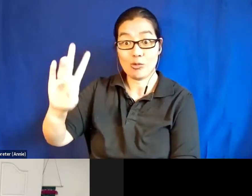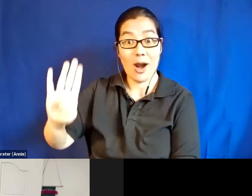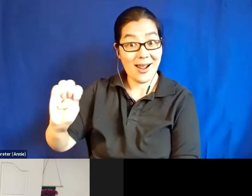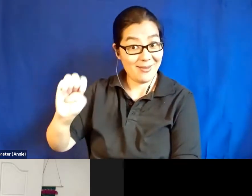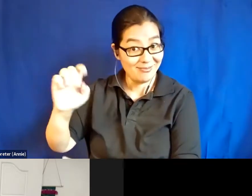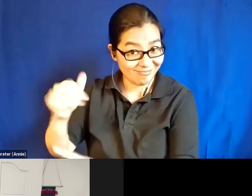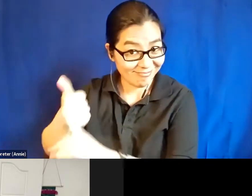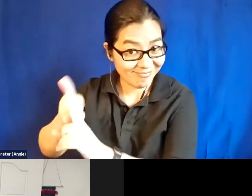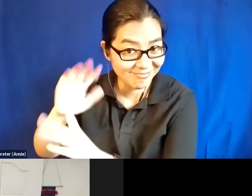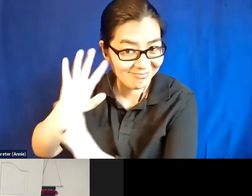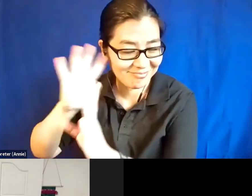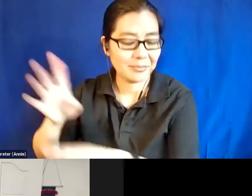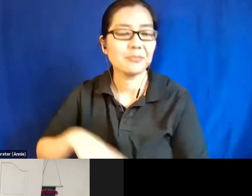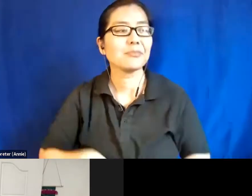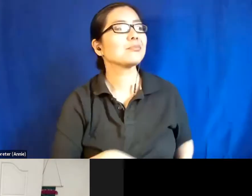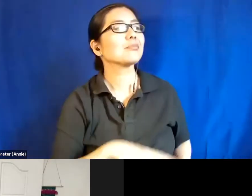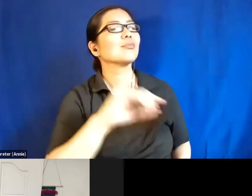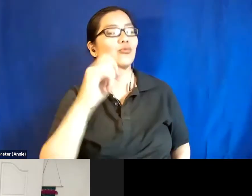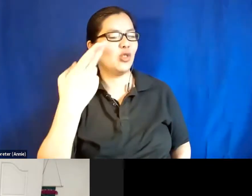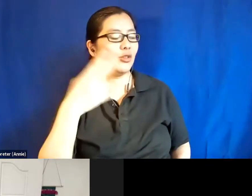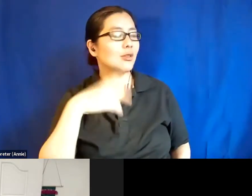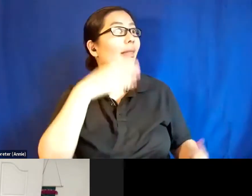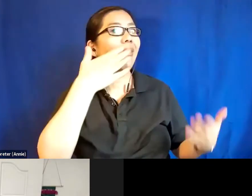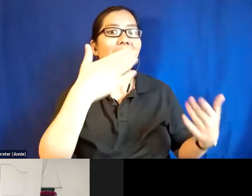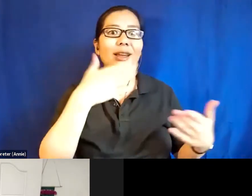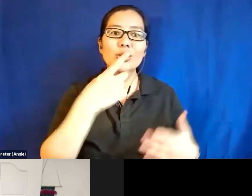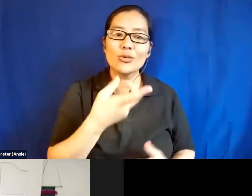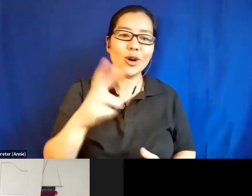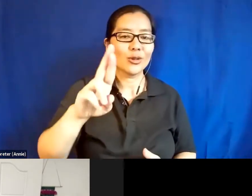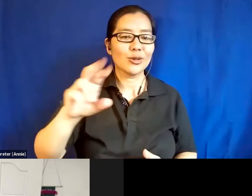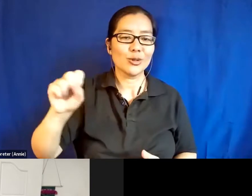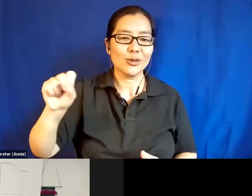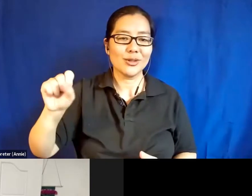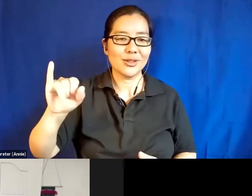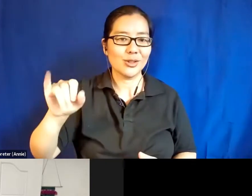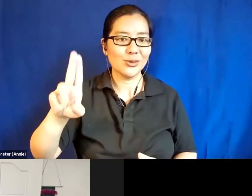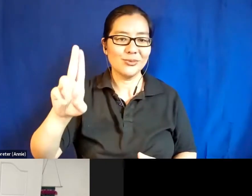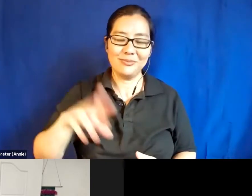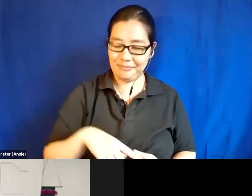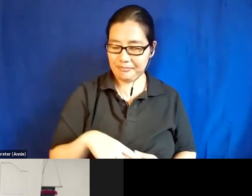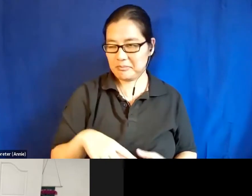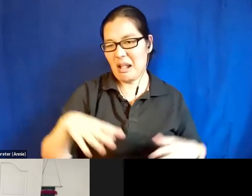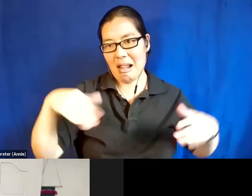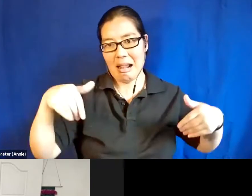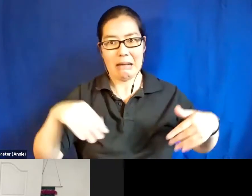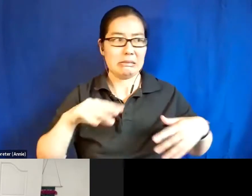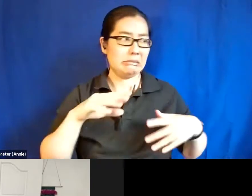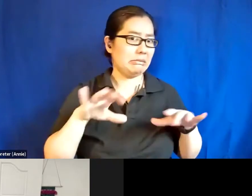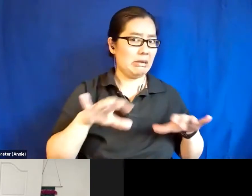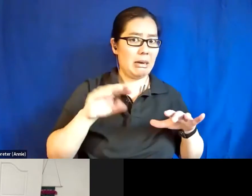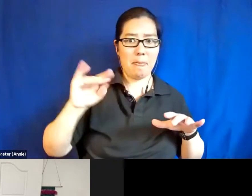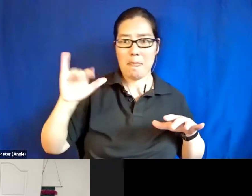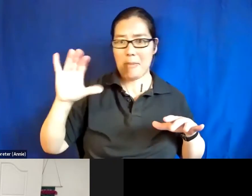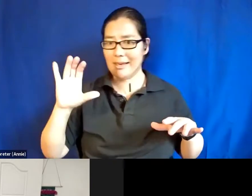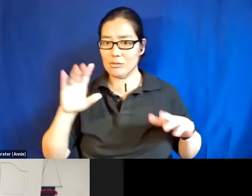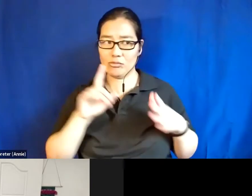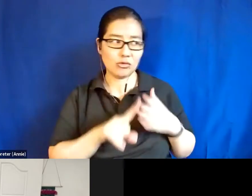: Thank you so much. I didn't have a chance to do a mic check or video check. How am I looking?